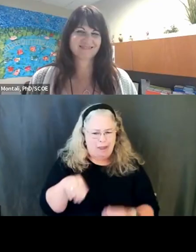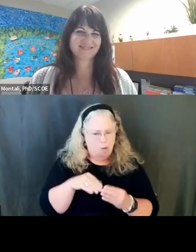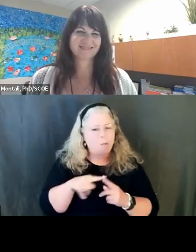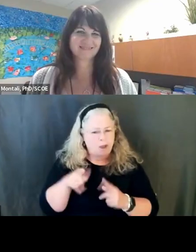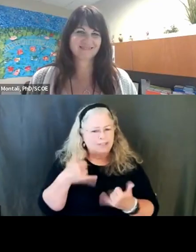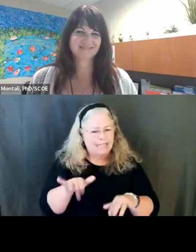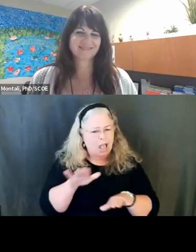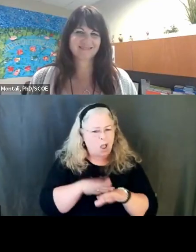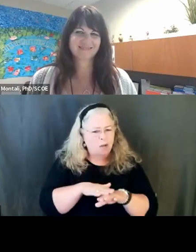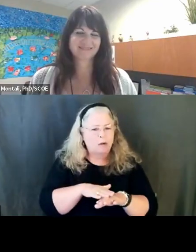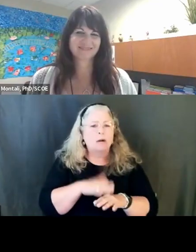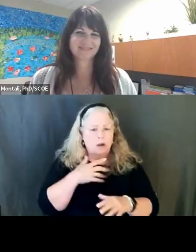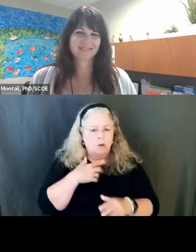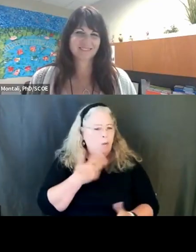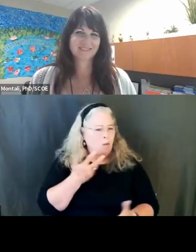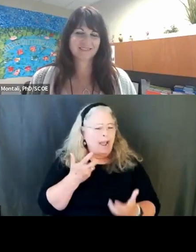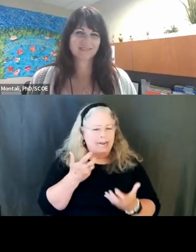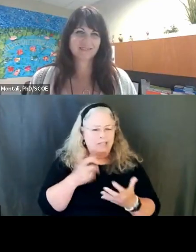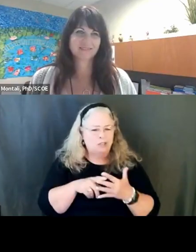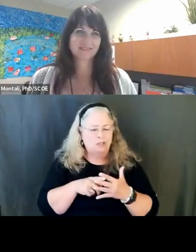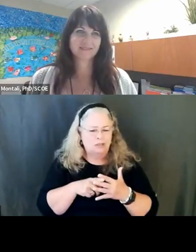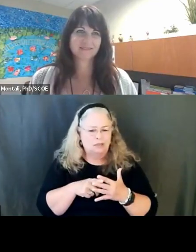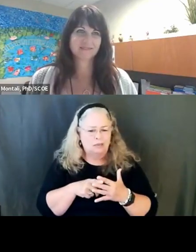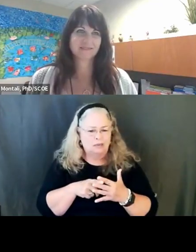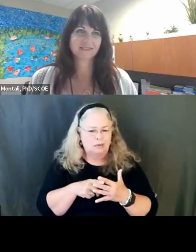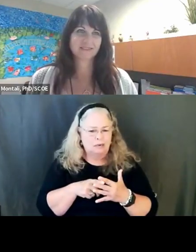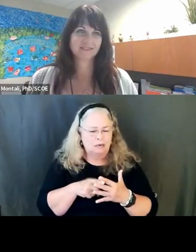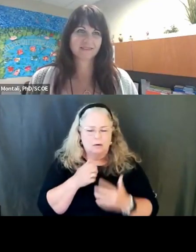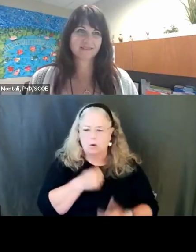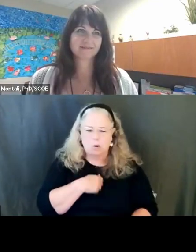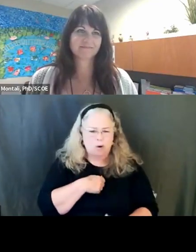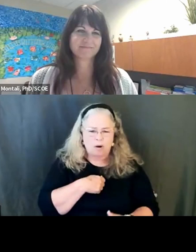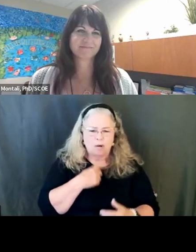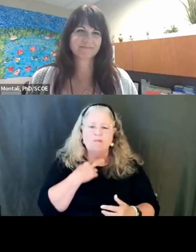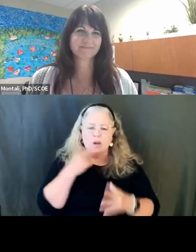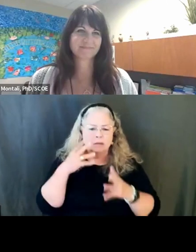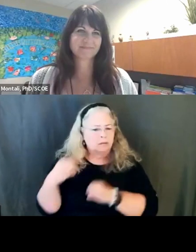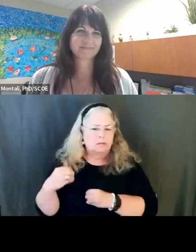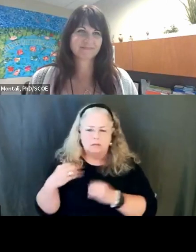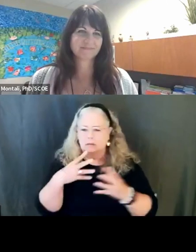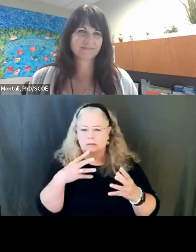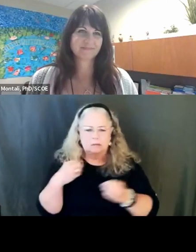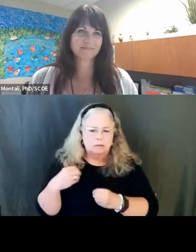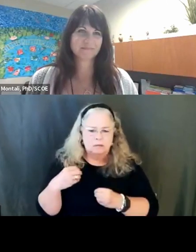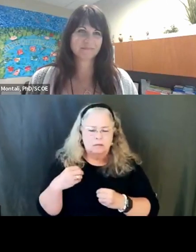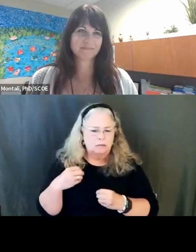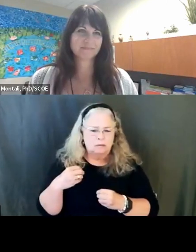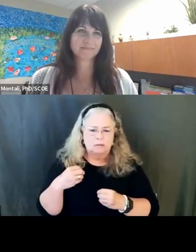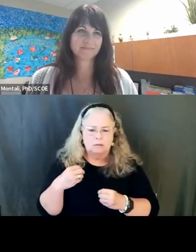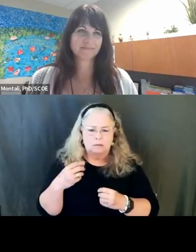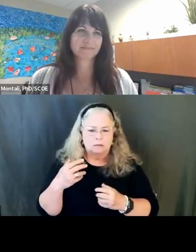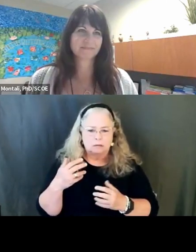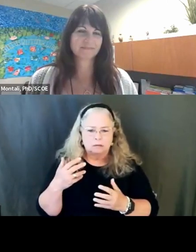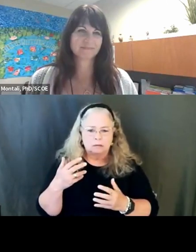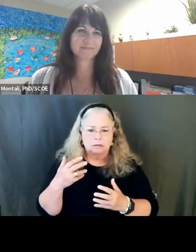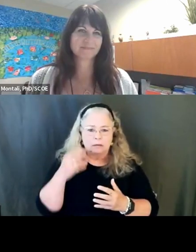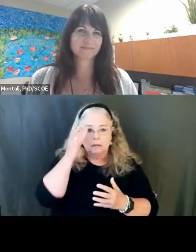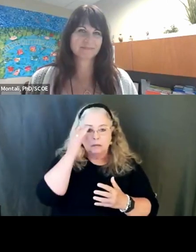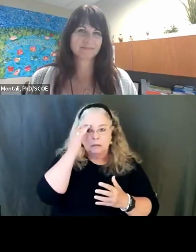Jennifer Adcock: Yes I would love to start and I do apa…inaudible…unexpected…inaudible